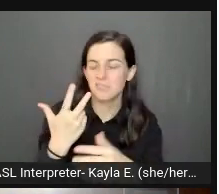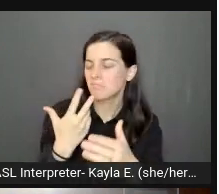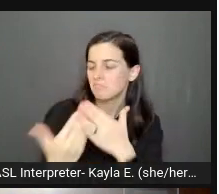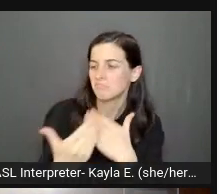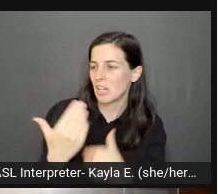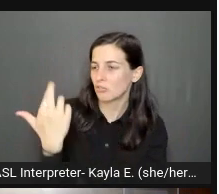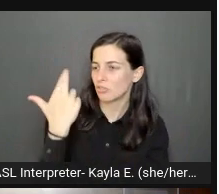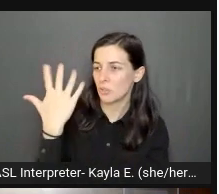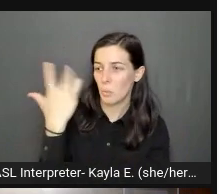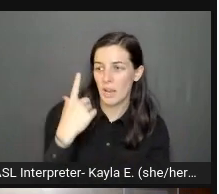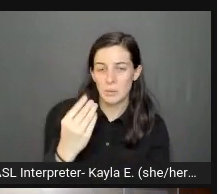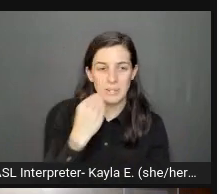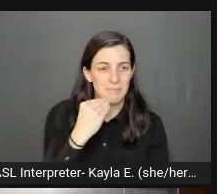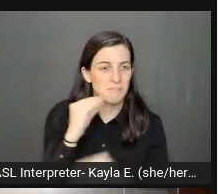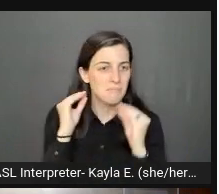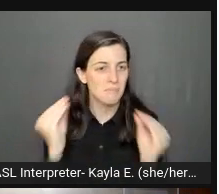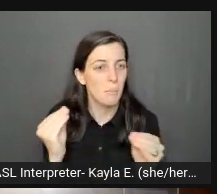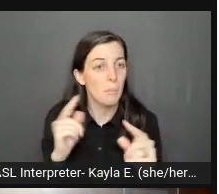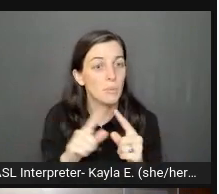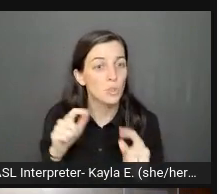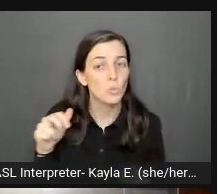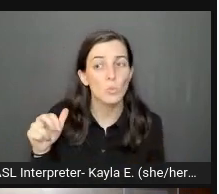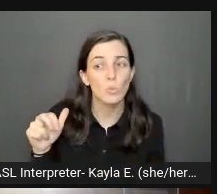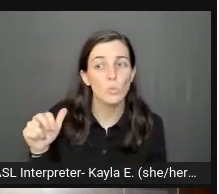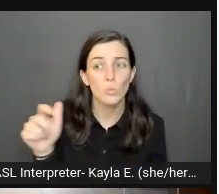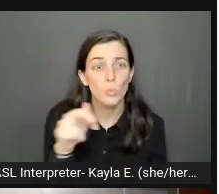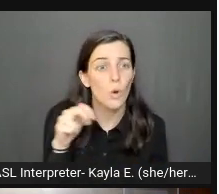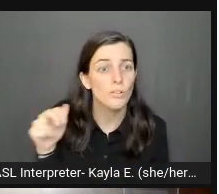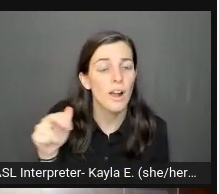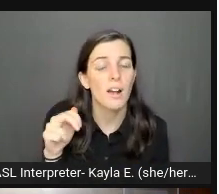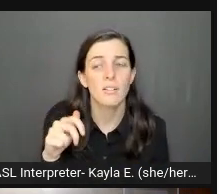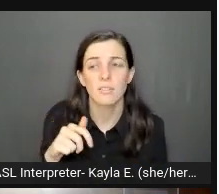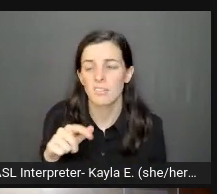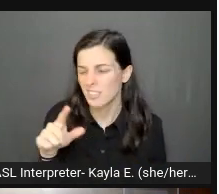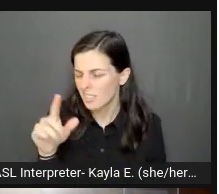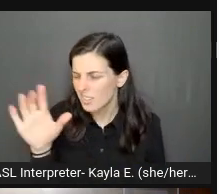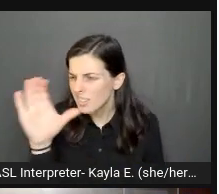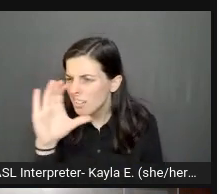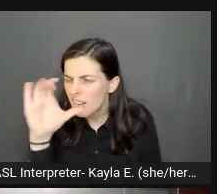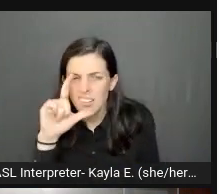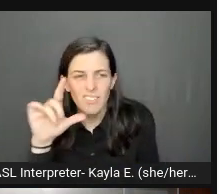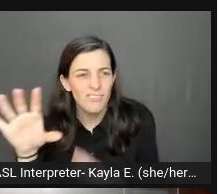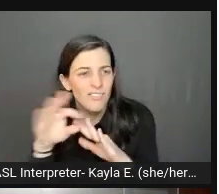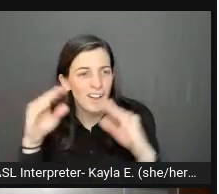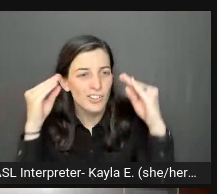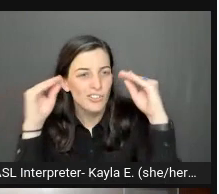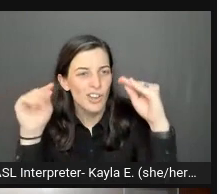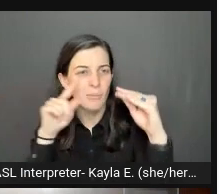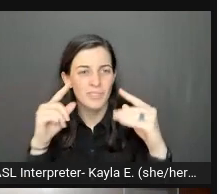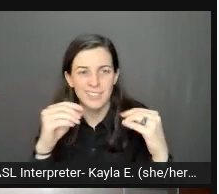You walk around, you find a shop selling the favorite food you just mentioned.